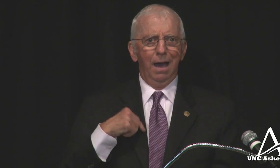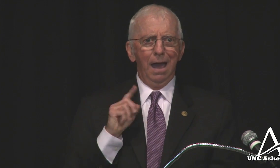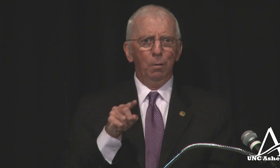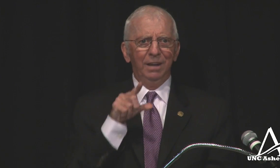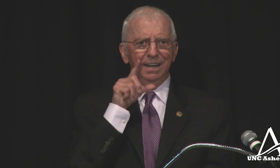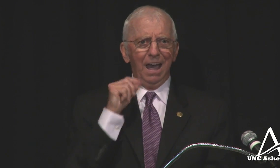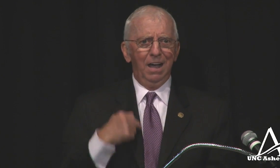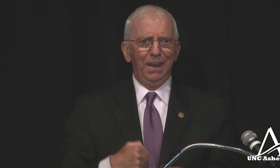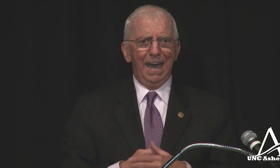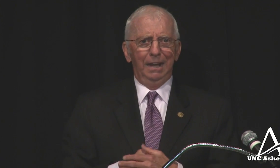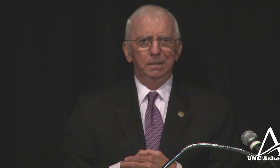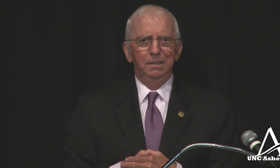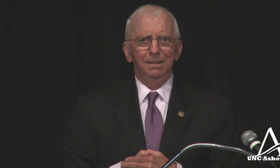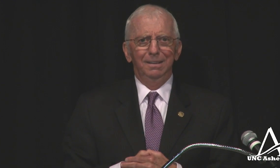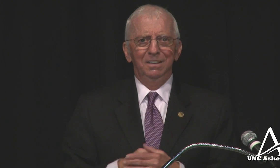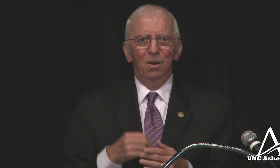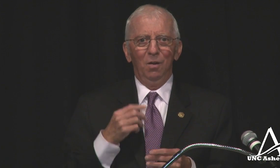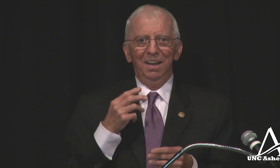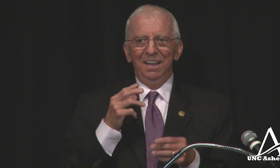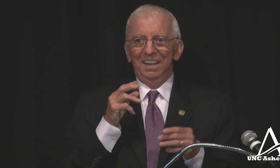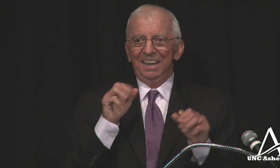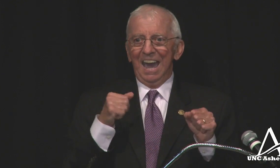I went to Gallaudet, you know.